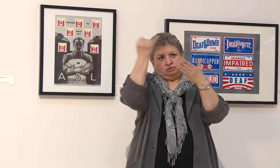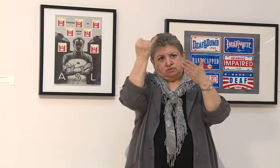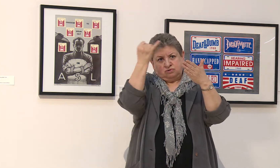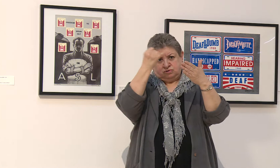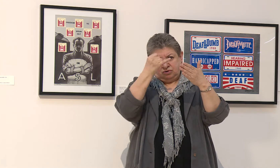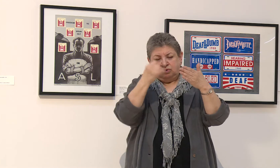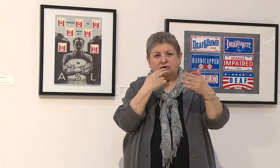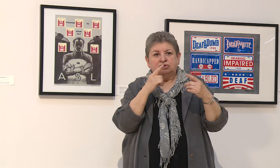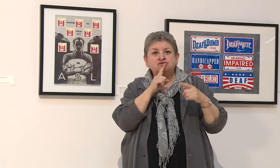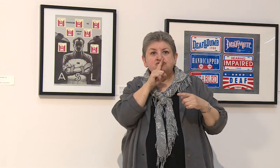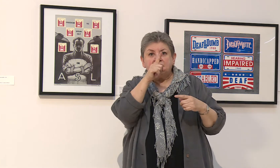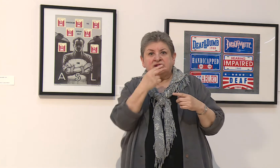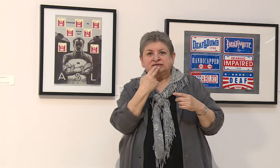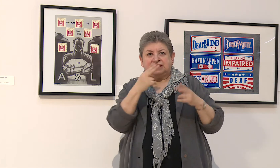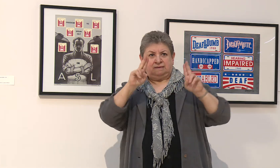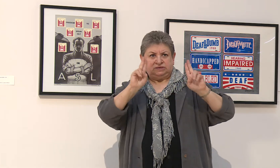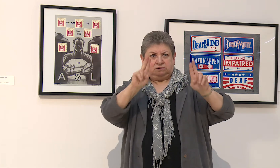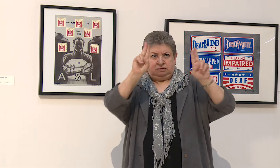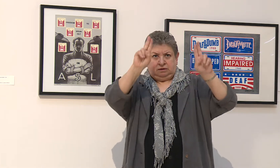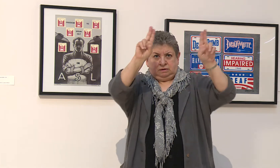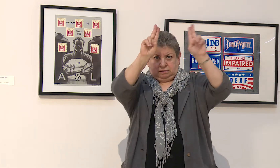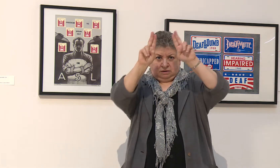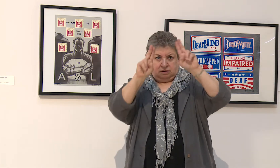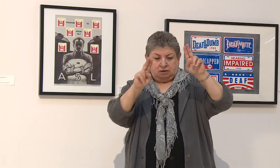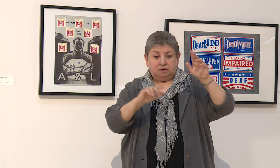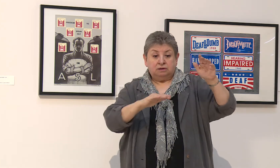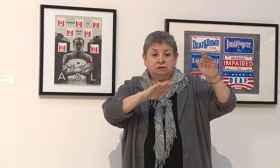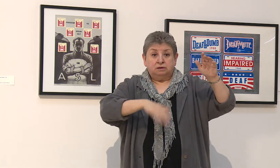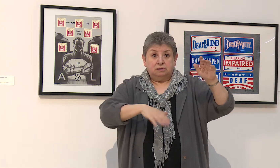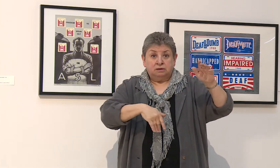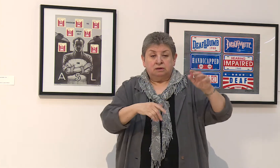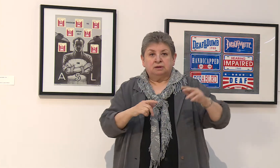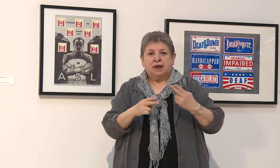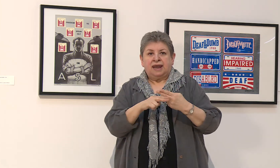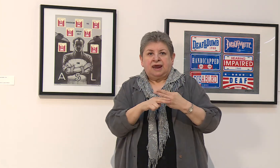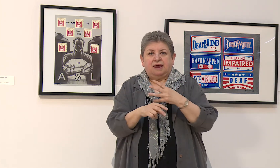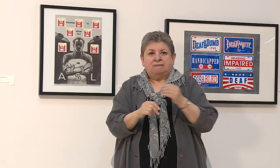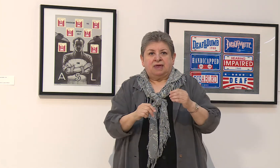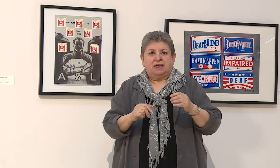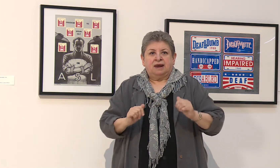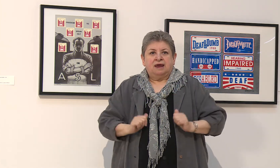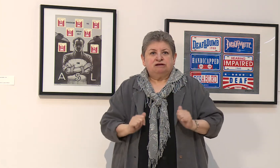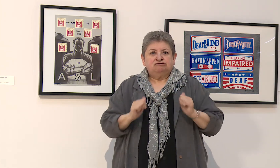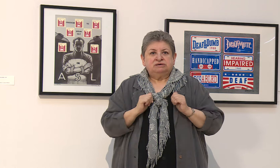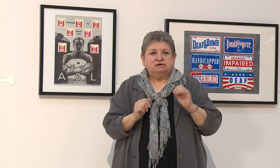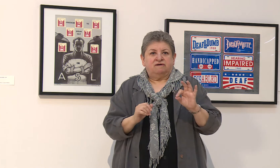decorated with real stamps, and the lower portion of the envelope